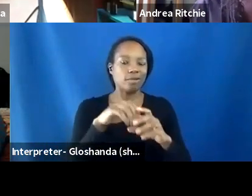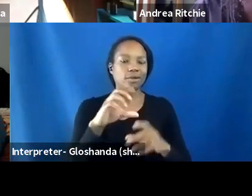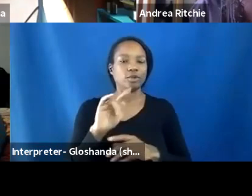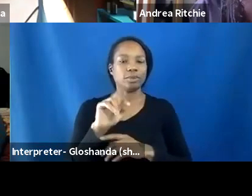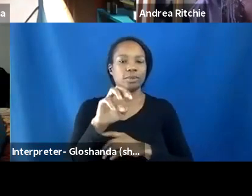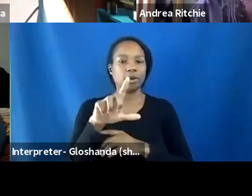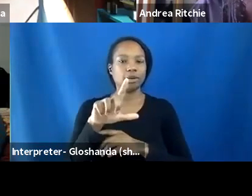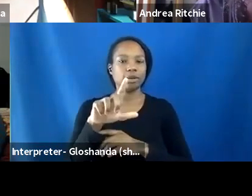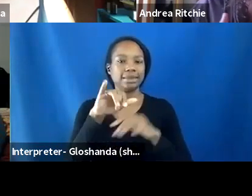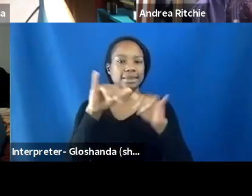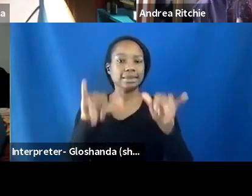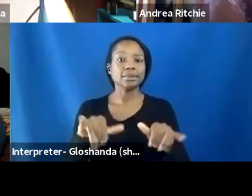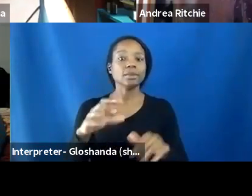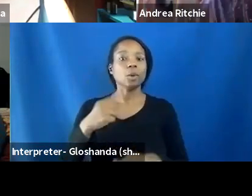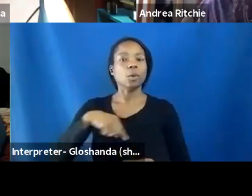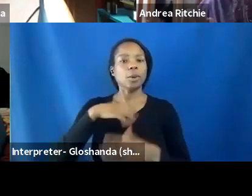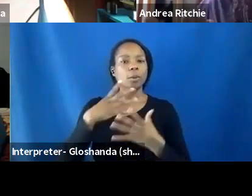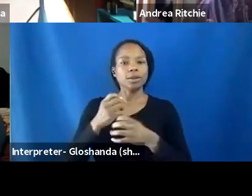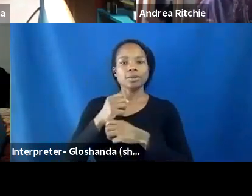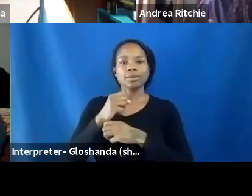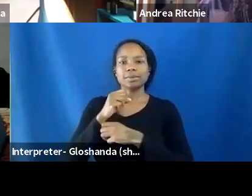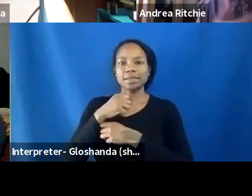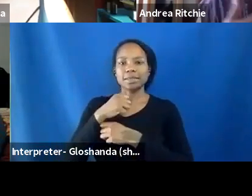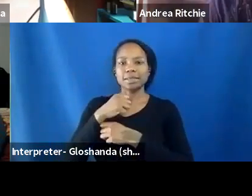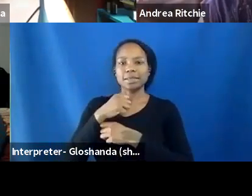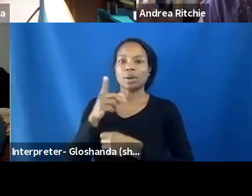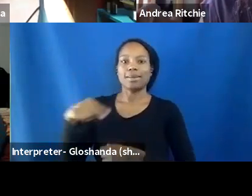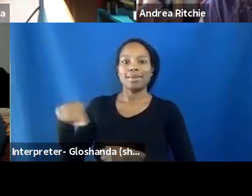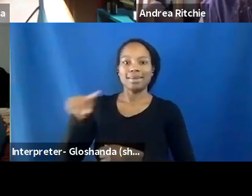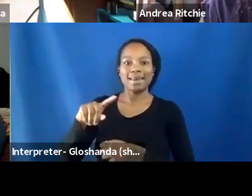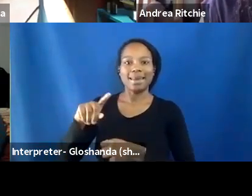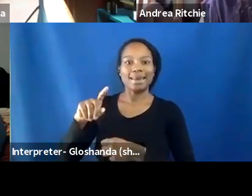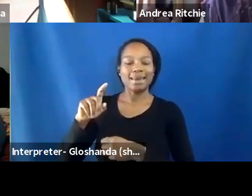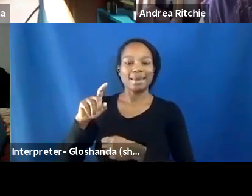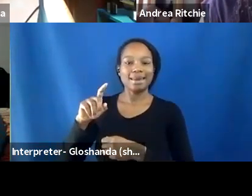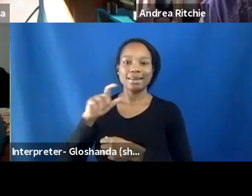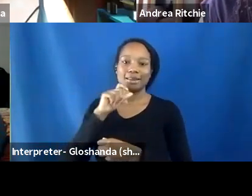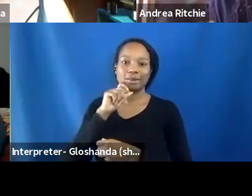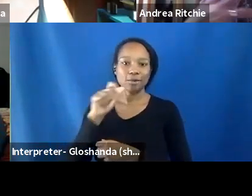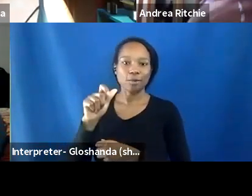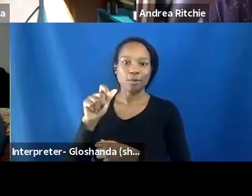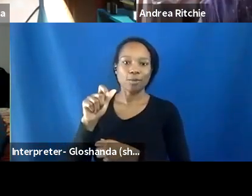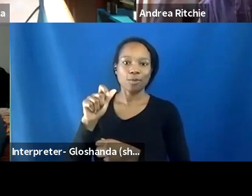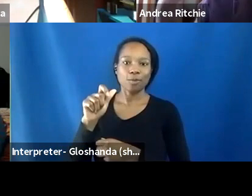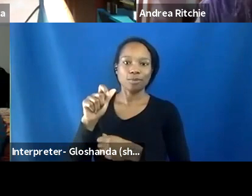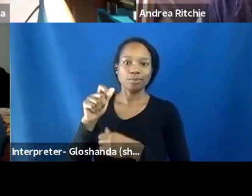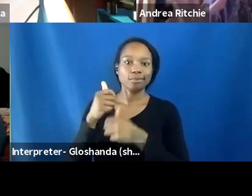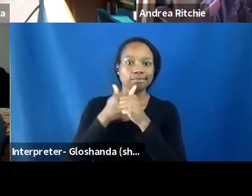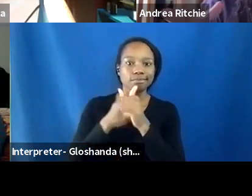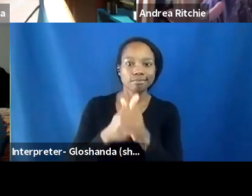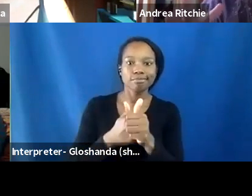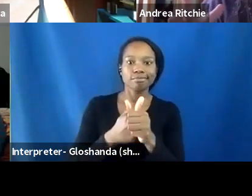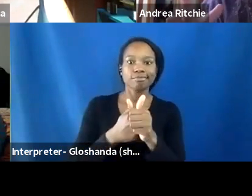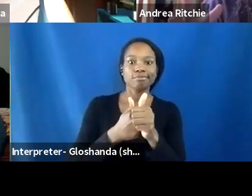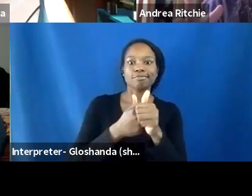in criminalization or sometimes do even against their own mandates because the pressure is there to do that.